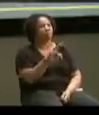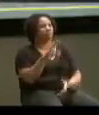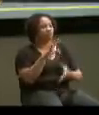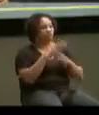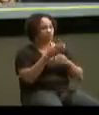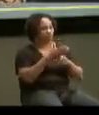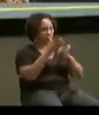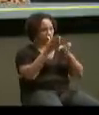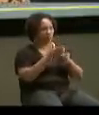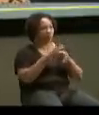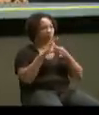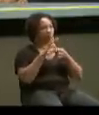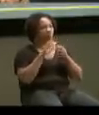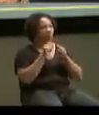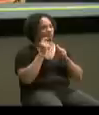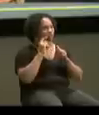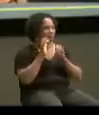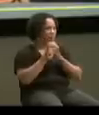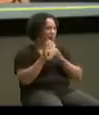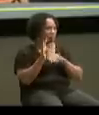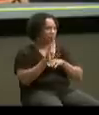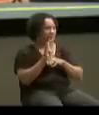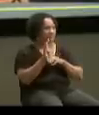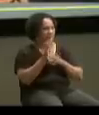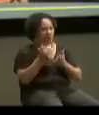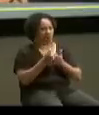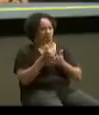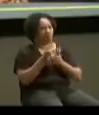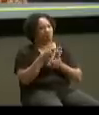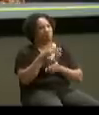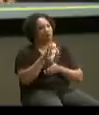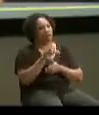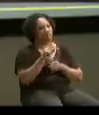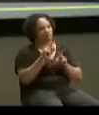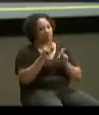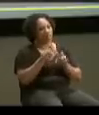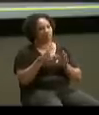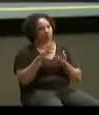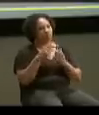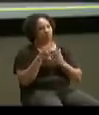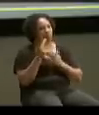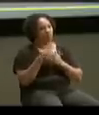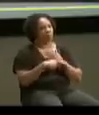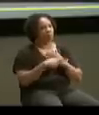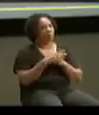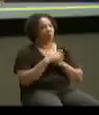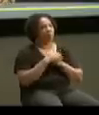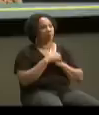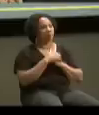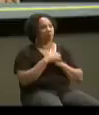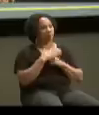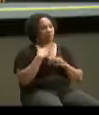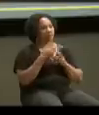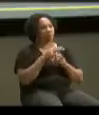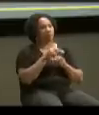GOV SUPPLY CHAIN PARTNERSHIP AND OUR SMALL BUSINESS PILOT PROGRAM THAT'S PART OF THAT PARTNERSHIP.